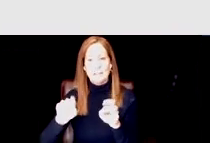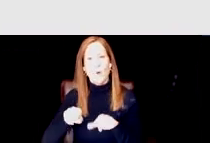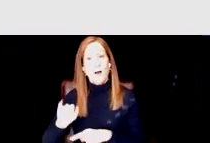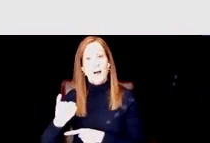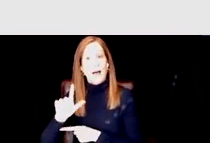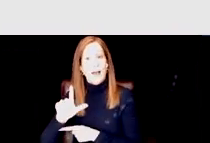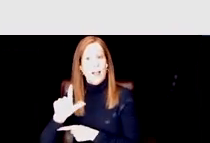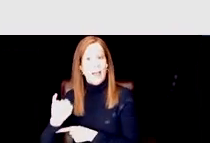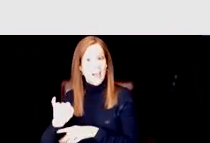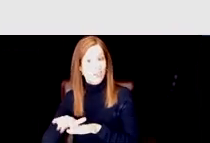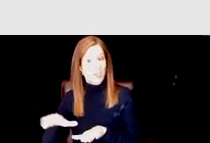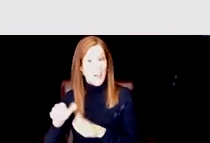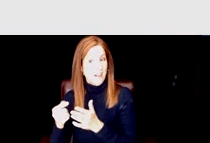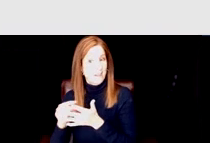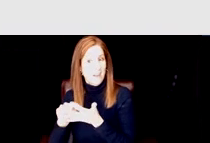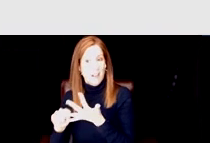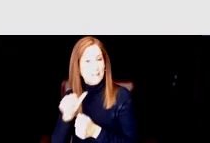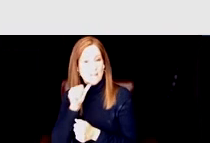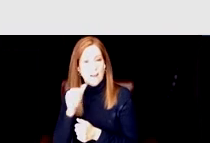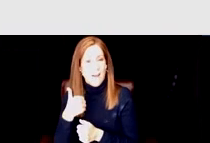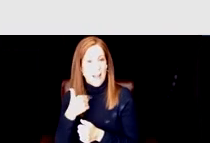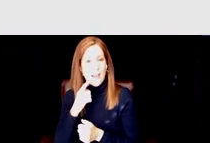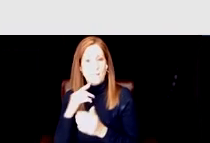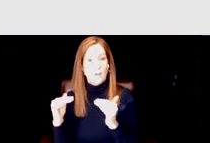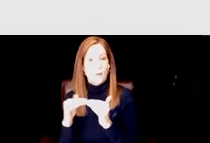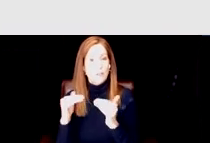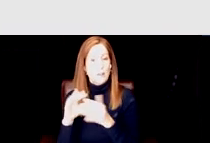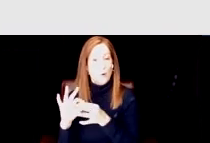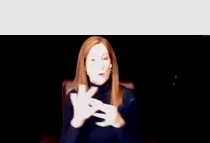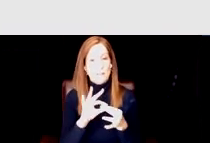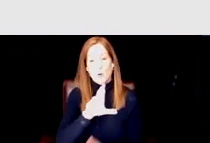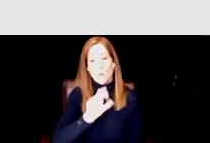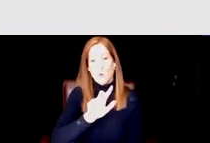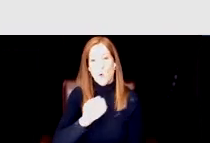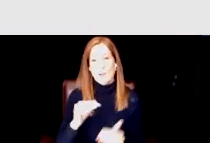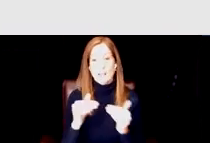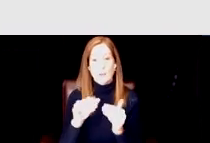did not have the corresponding role equals "tab." Adding role equals "tab" to